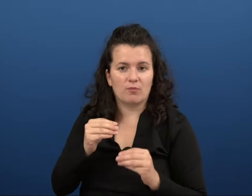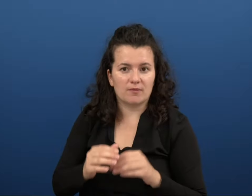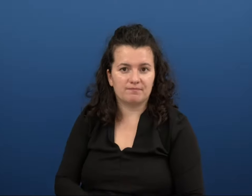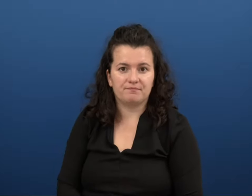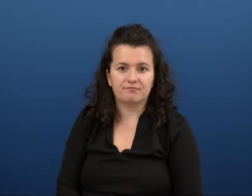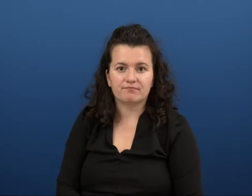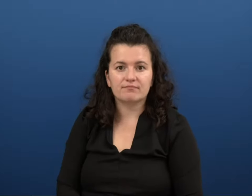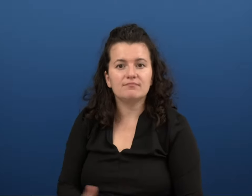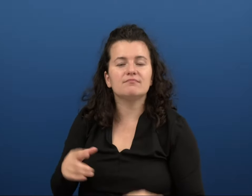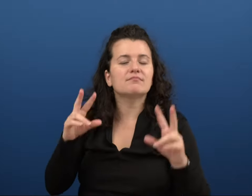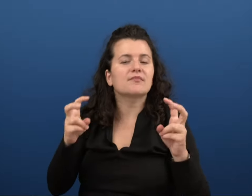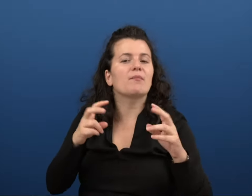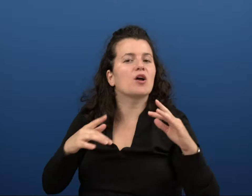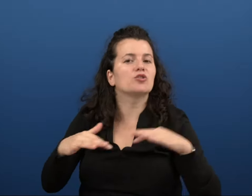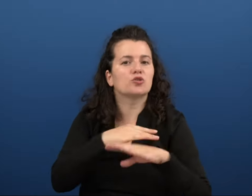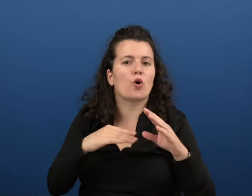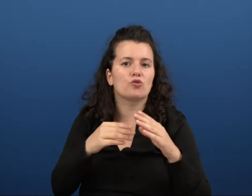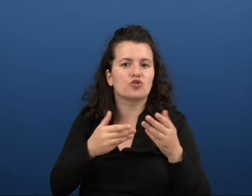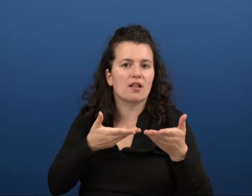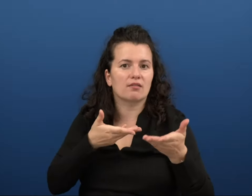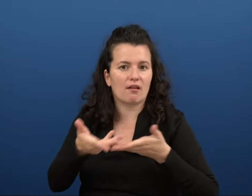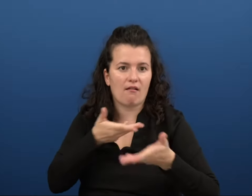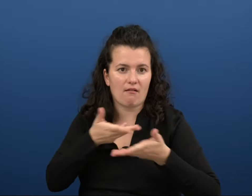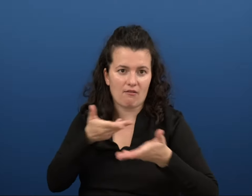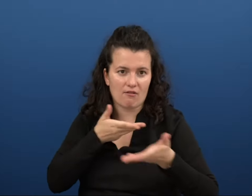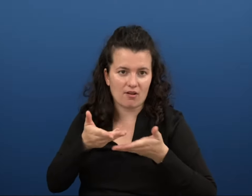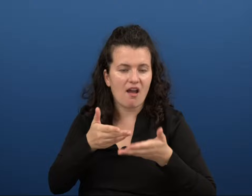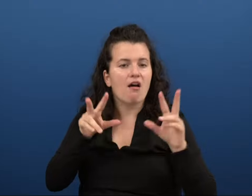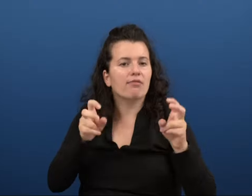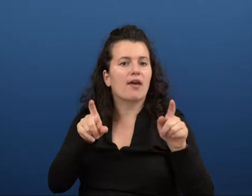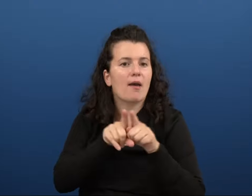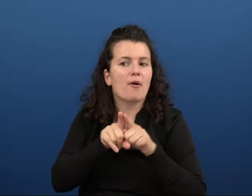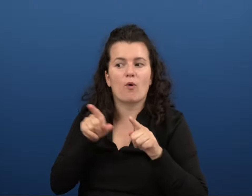you know as trade unions we negotiate for rights of our members through collective bargaining